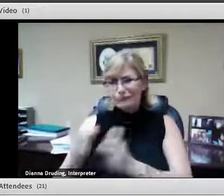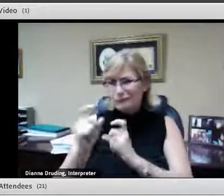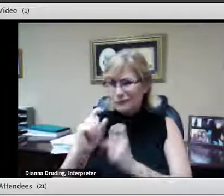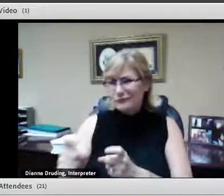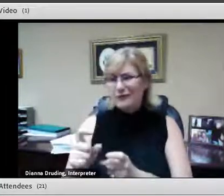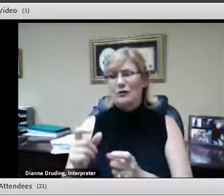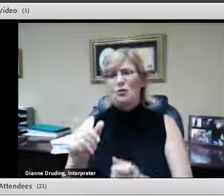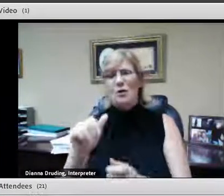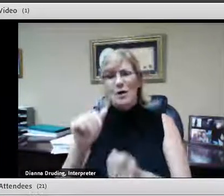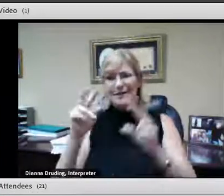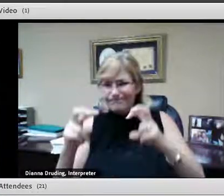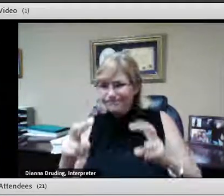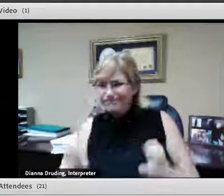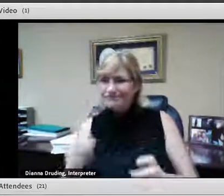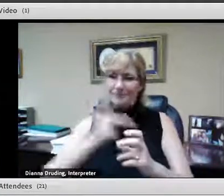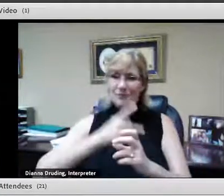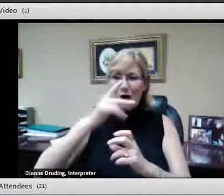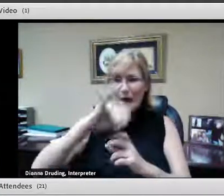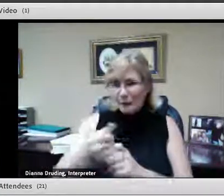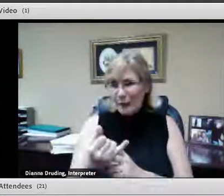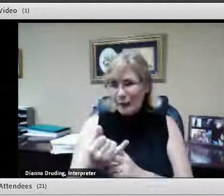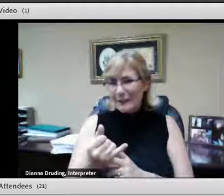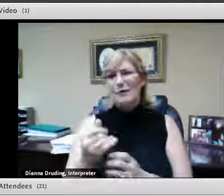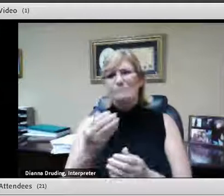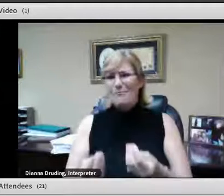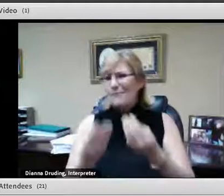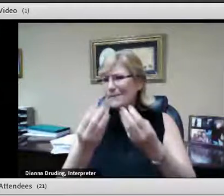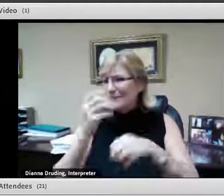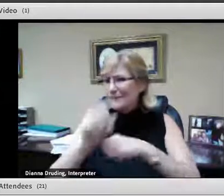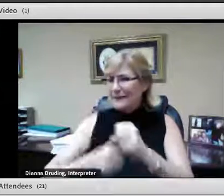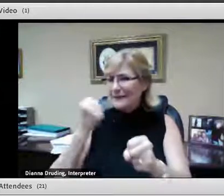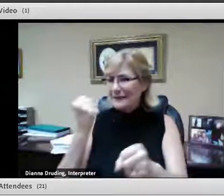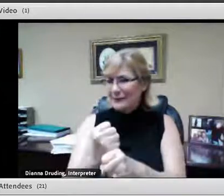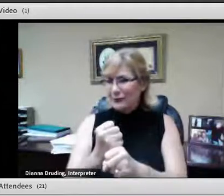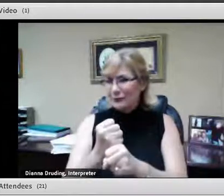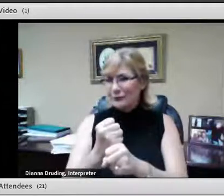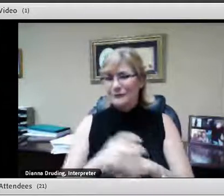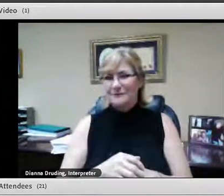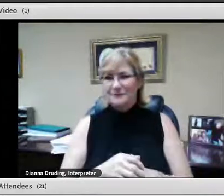and curriculum-building projects for many, many years.